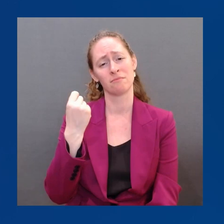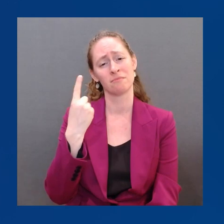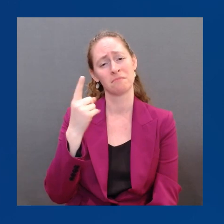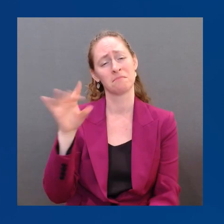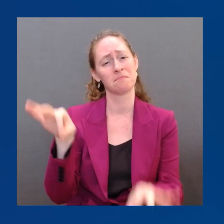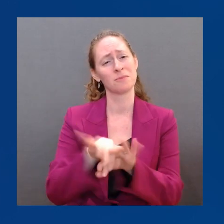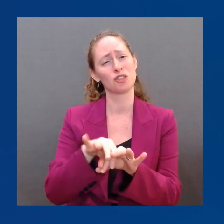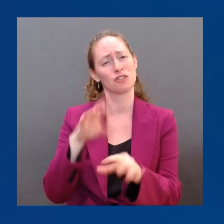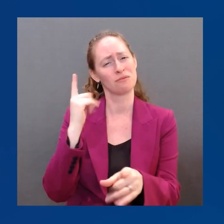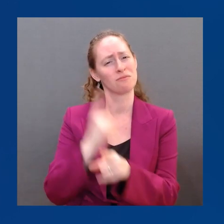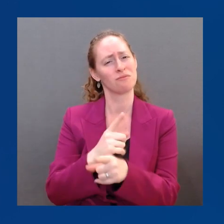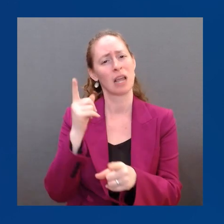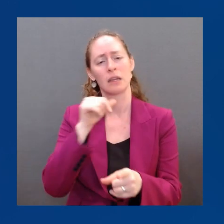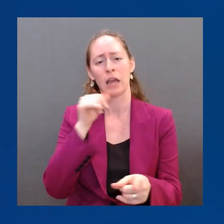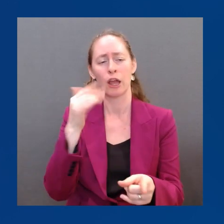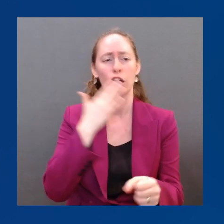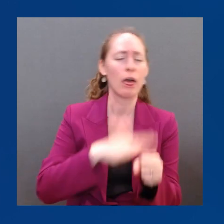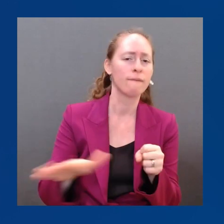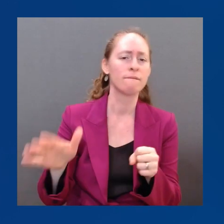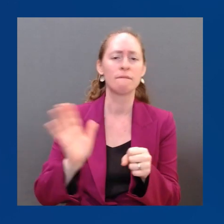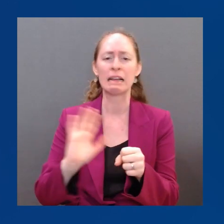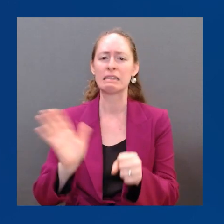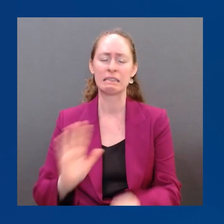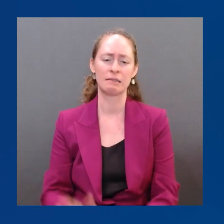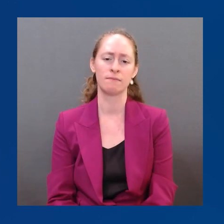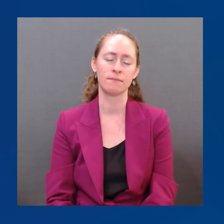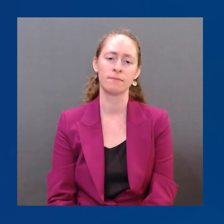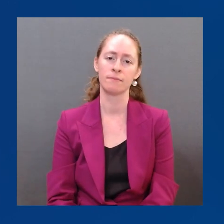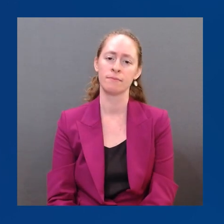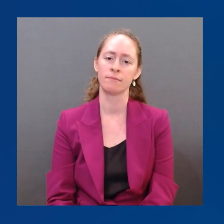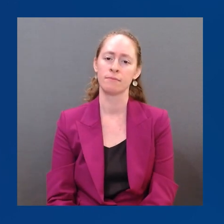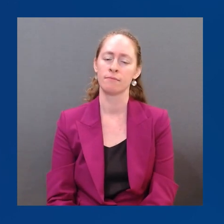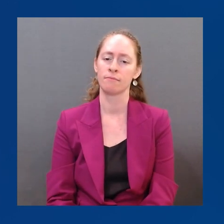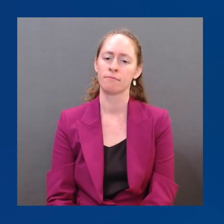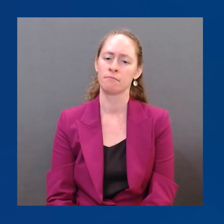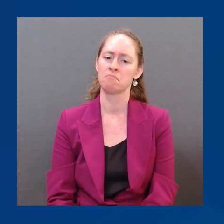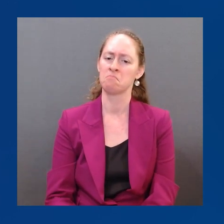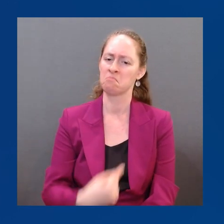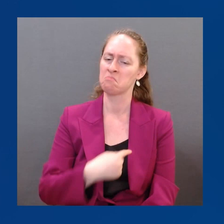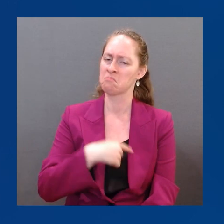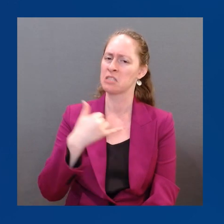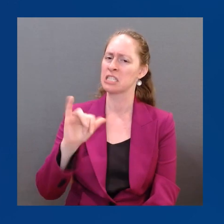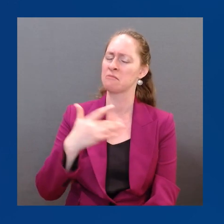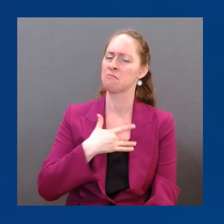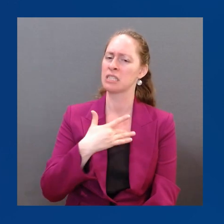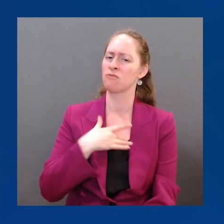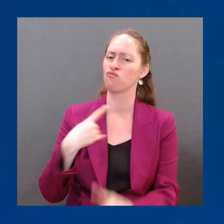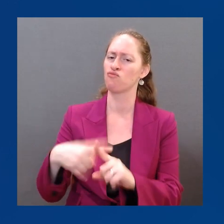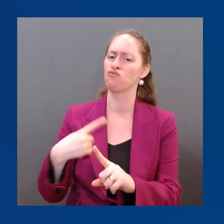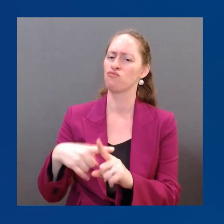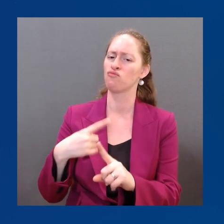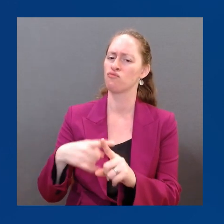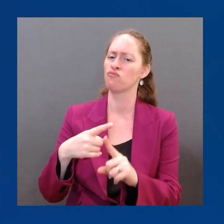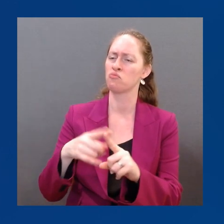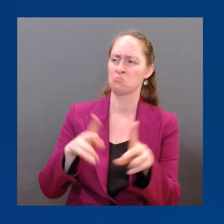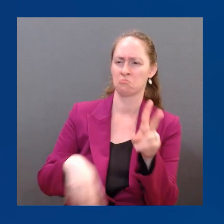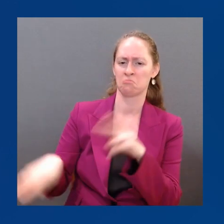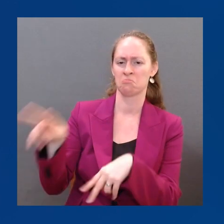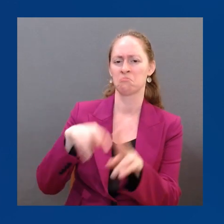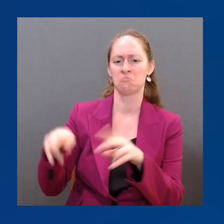based on the conversations I've had, that as soon as the FDA feels like they've got the data analyzed, and as soon as it meets their standards,